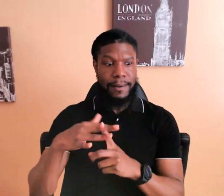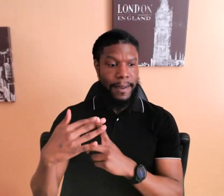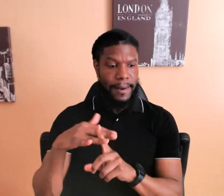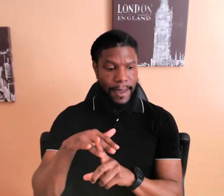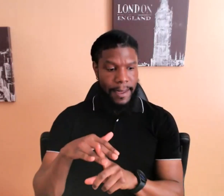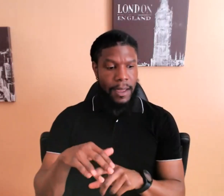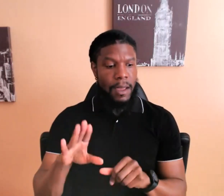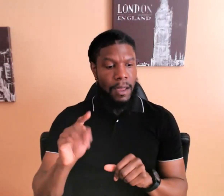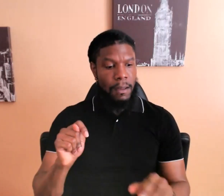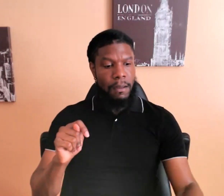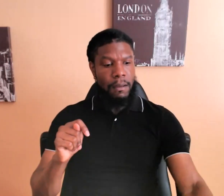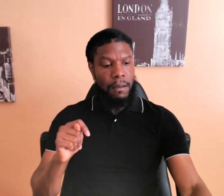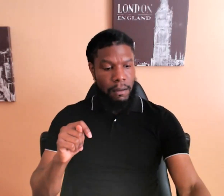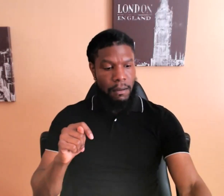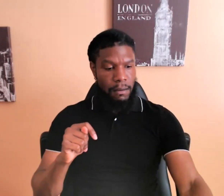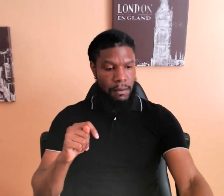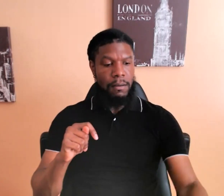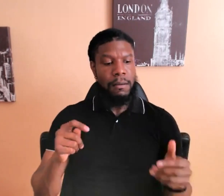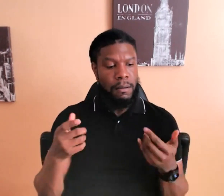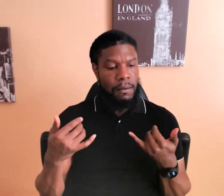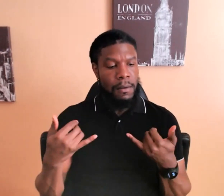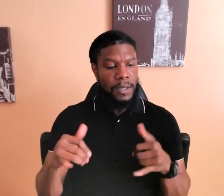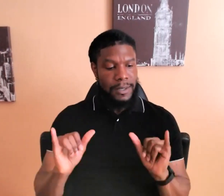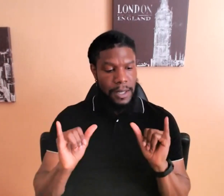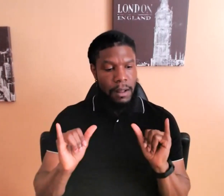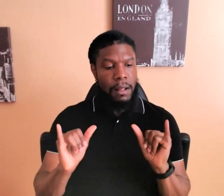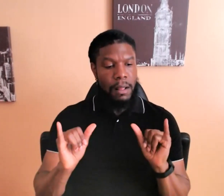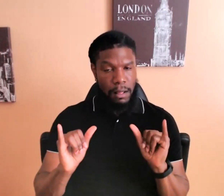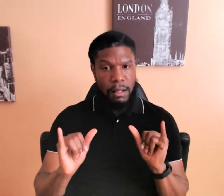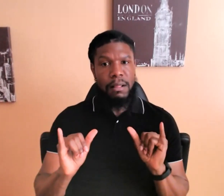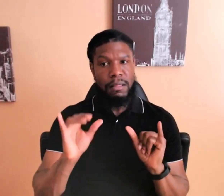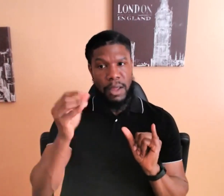hearing resonances and things that I might be able to take back to my own local context.